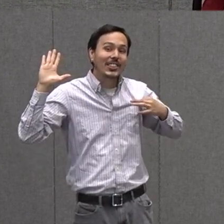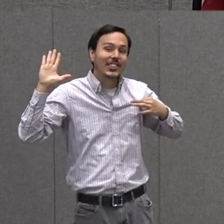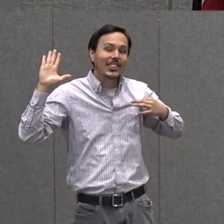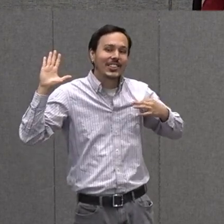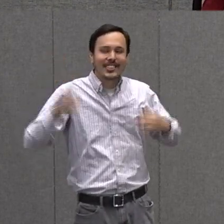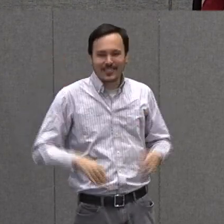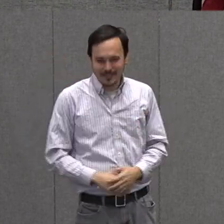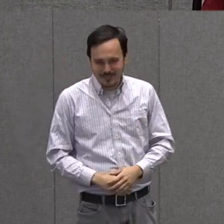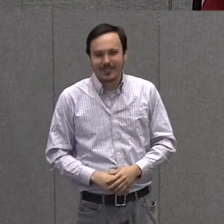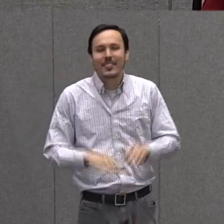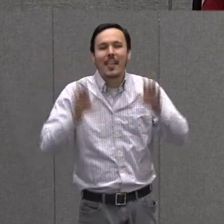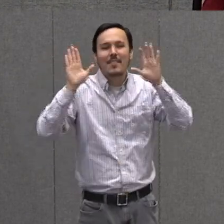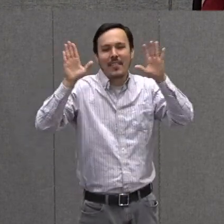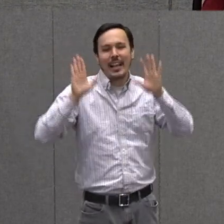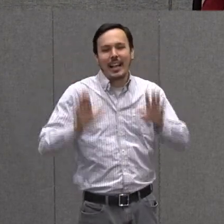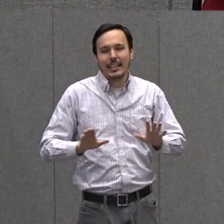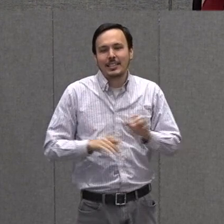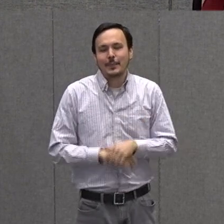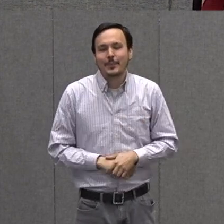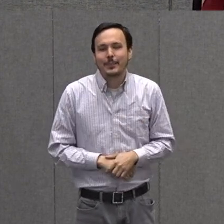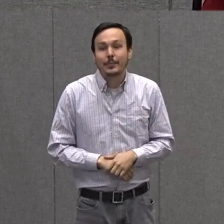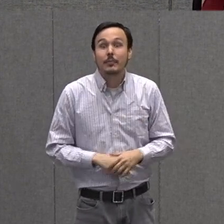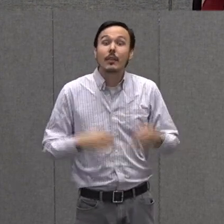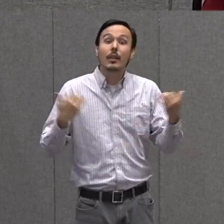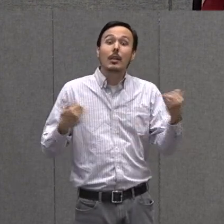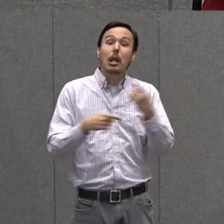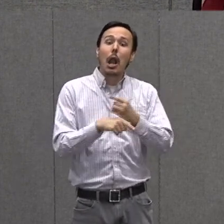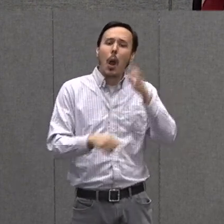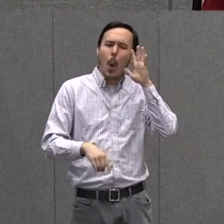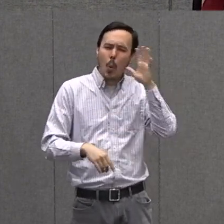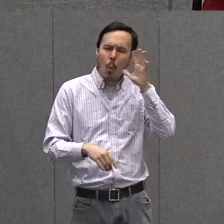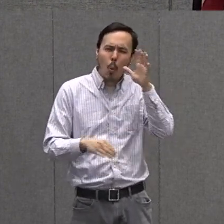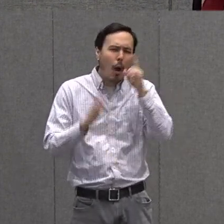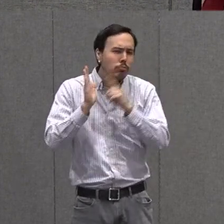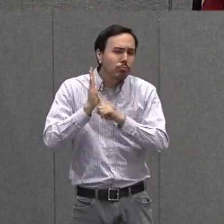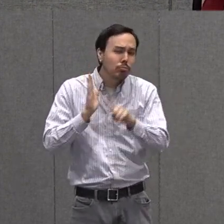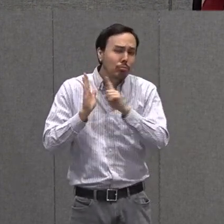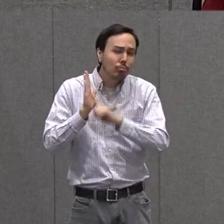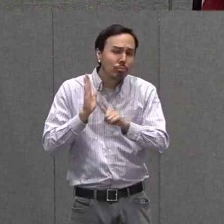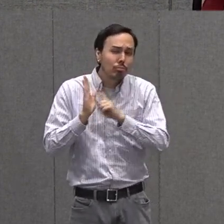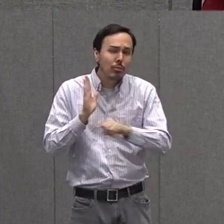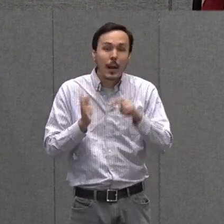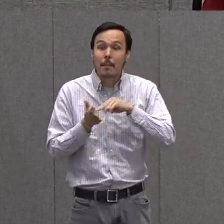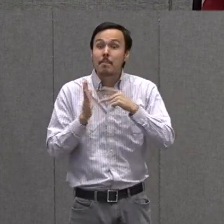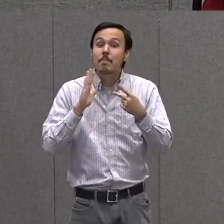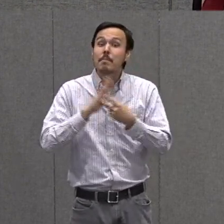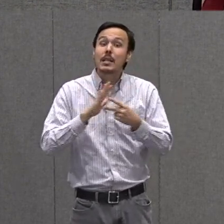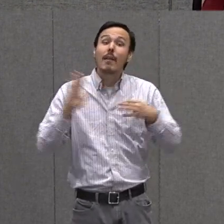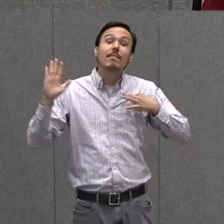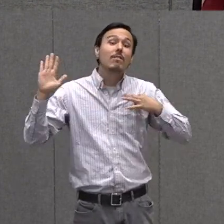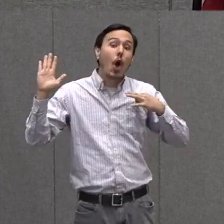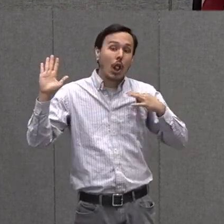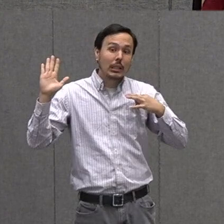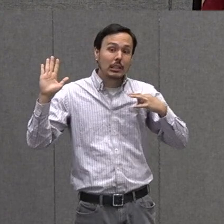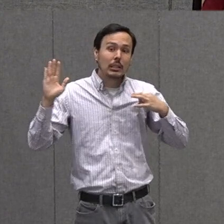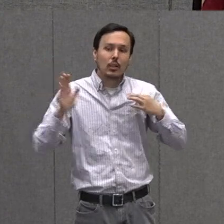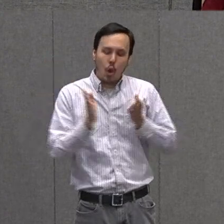Fantastic. We're going to be exploring this word, volunteer, throughout our lesson today.